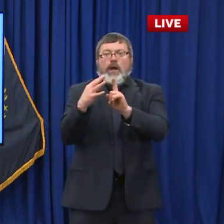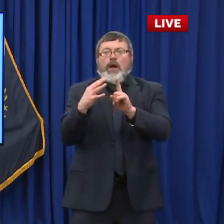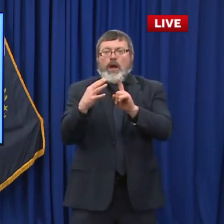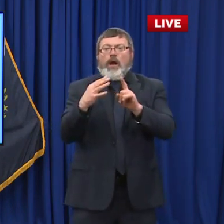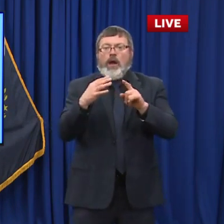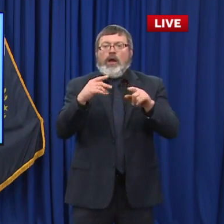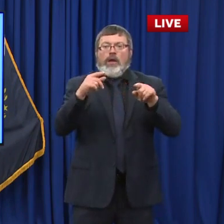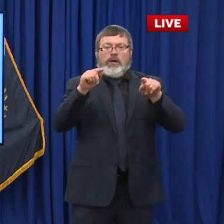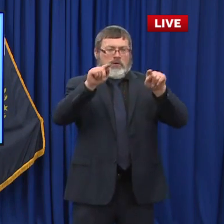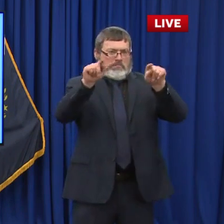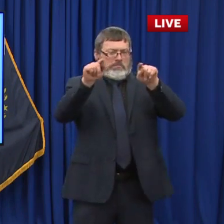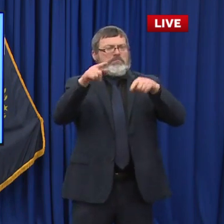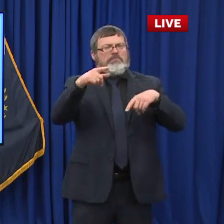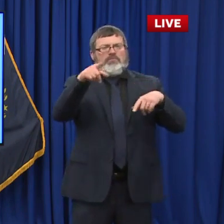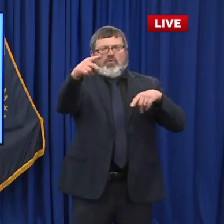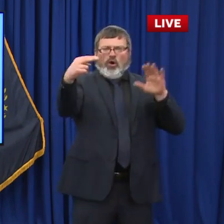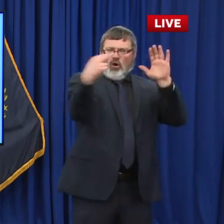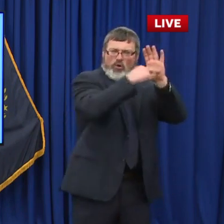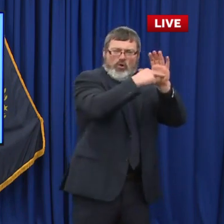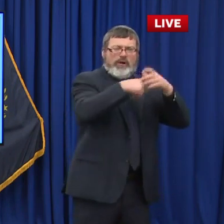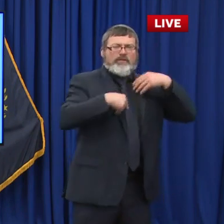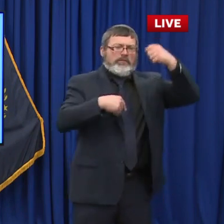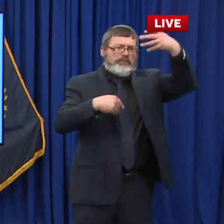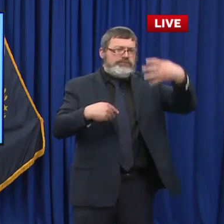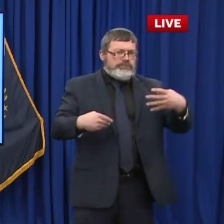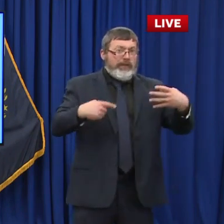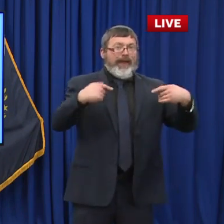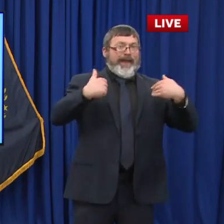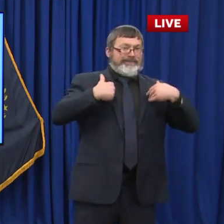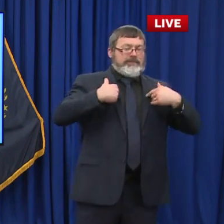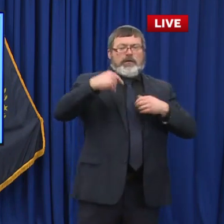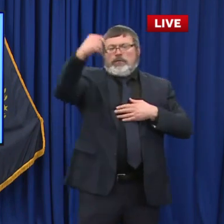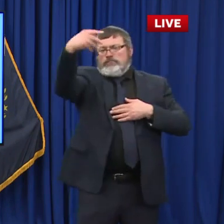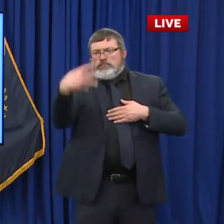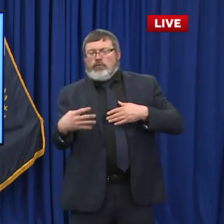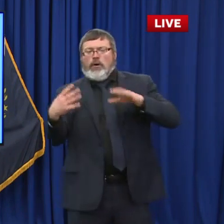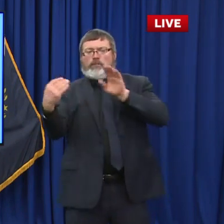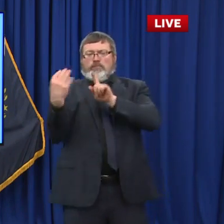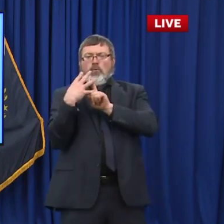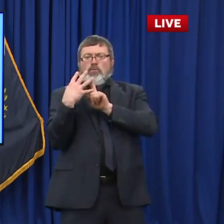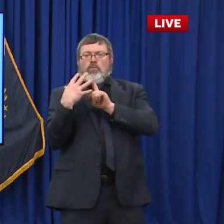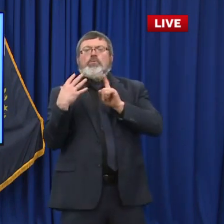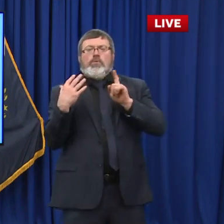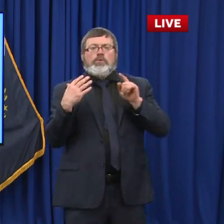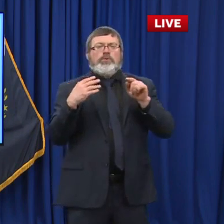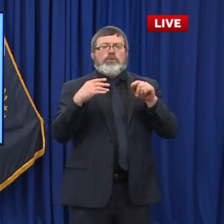WE ARE ASKING EVERYONE TO FOLLOW THOSE GUIDELINES CAREFULLY SO WE CAN PREVENT FUTURE TRANSMISSION.